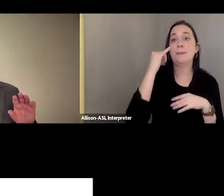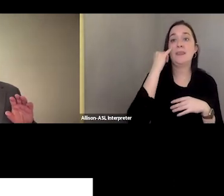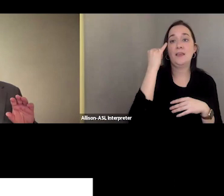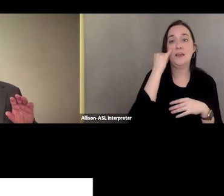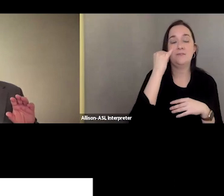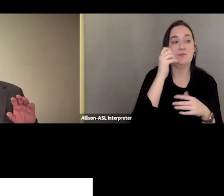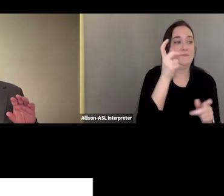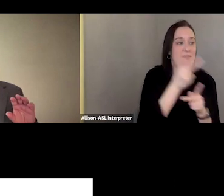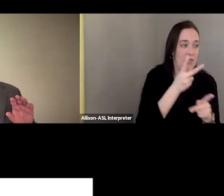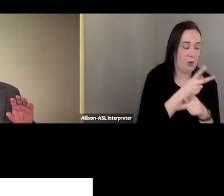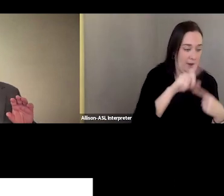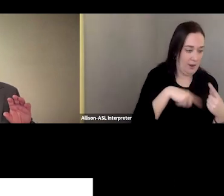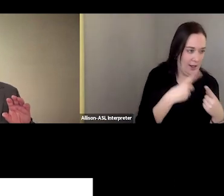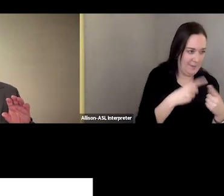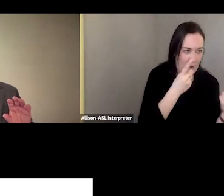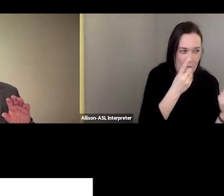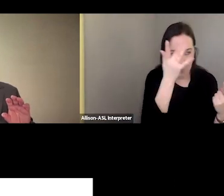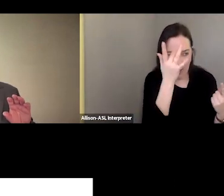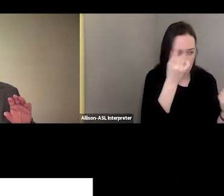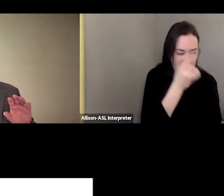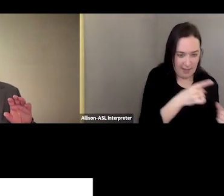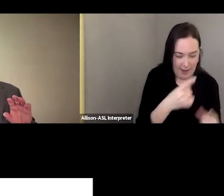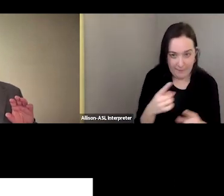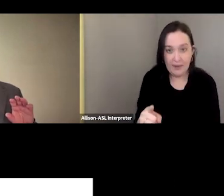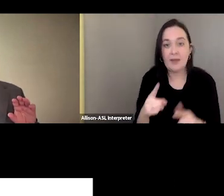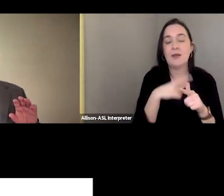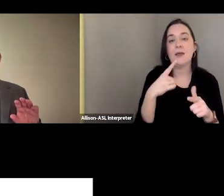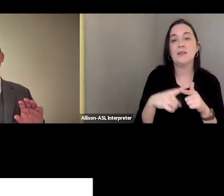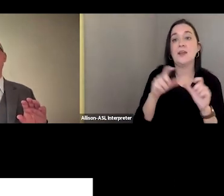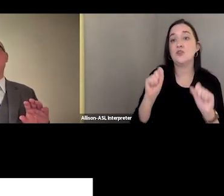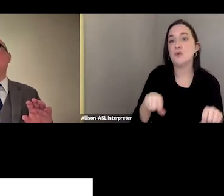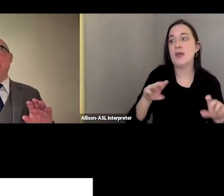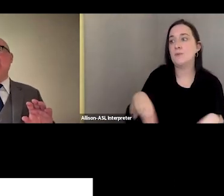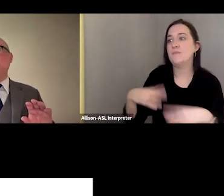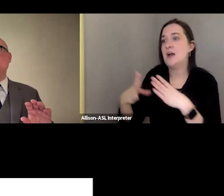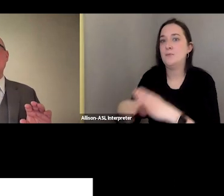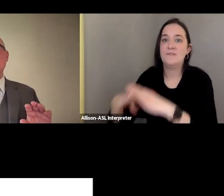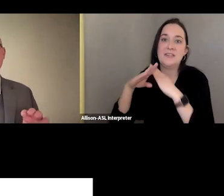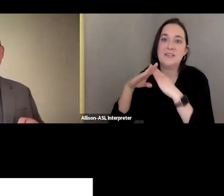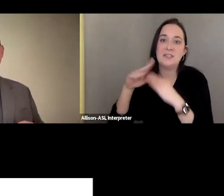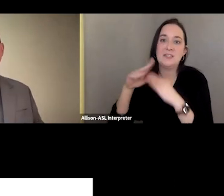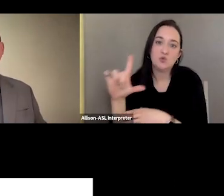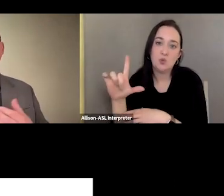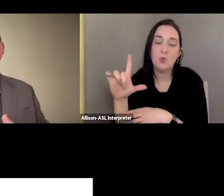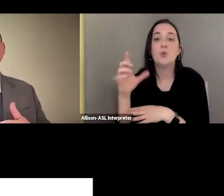So knowing that this is the way sports betting work, this gives prevention a tool or an edge to think about ways that they might,